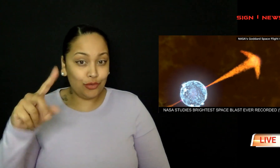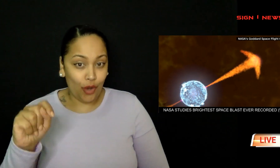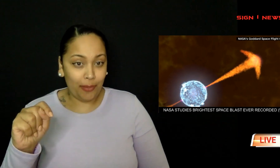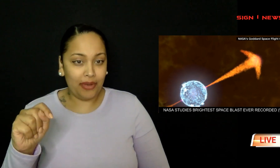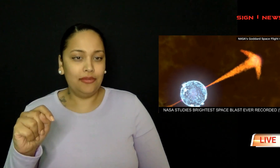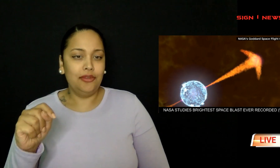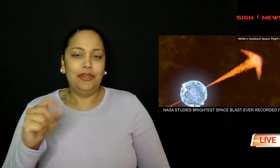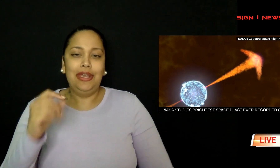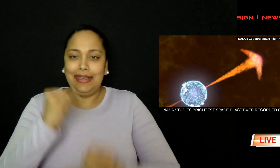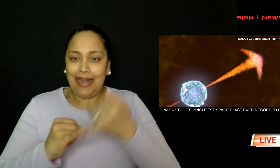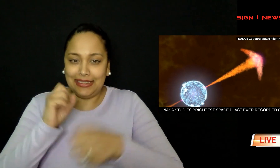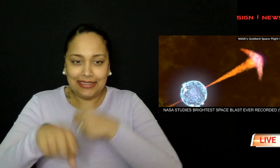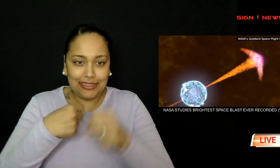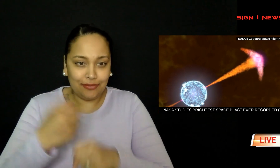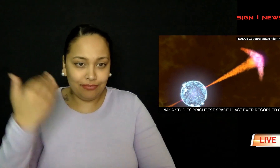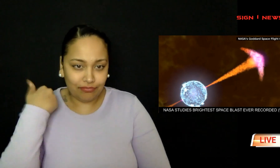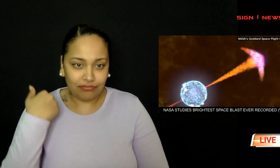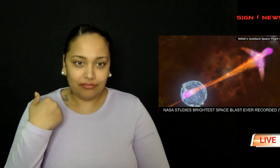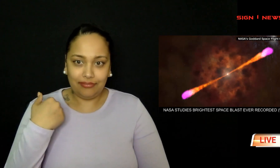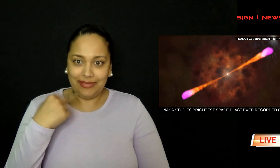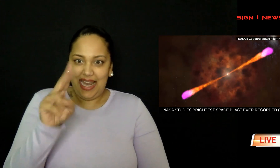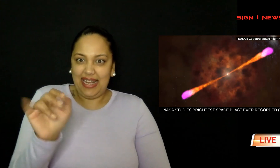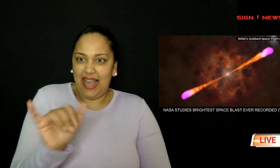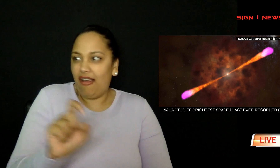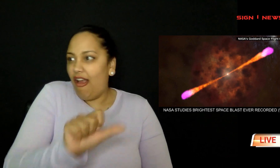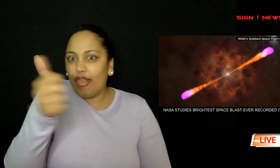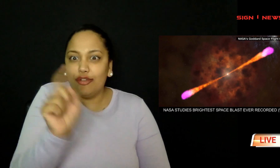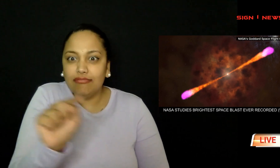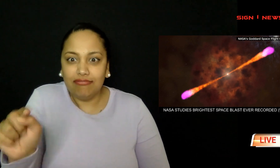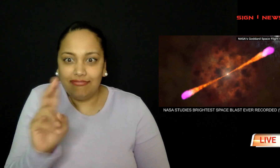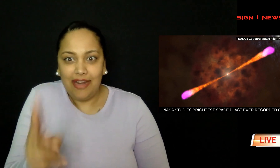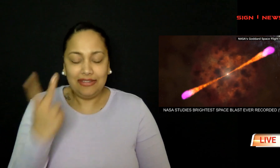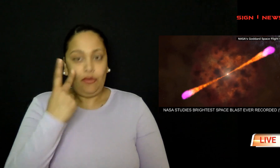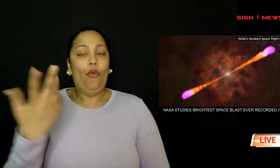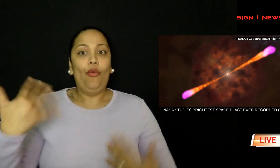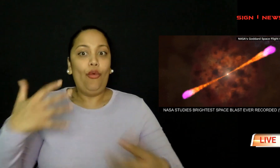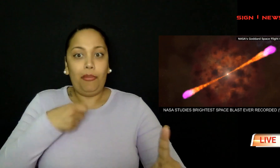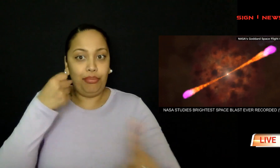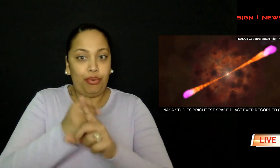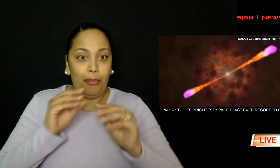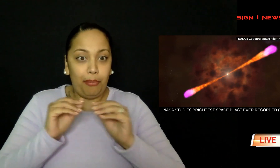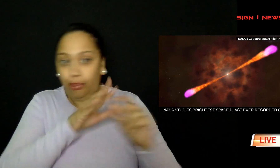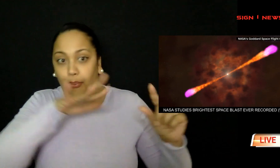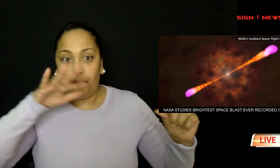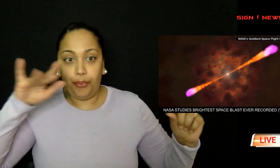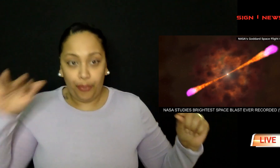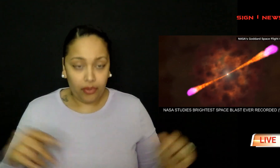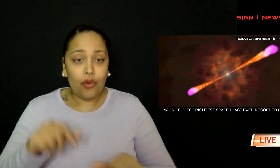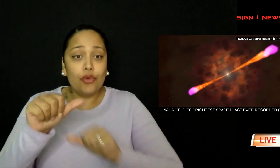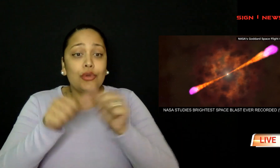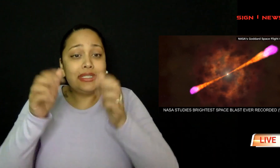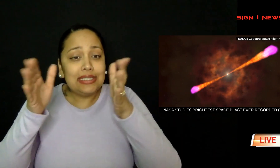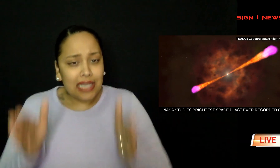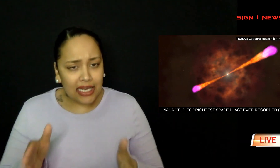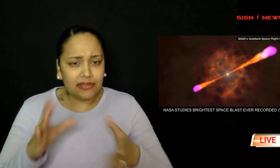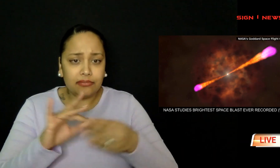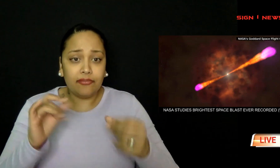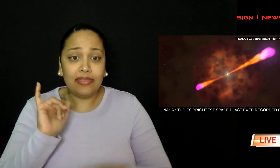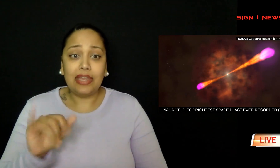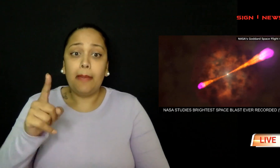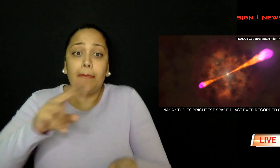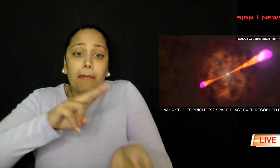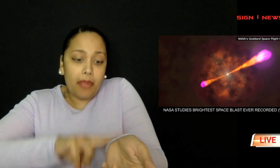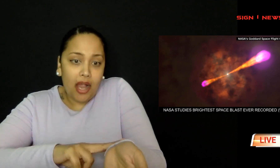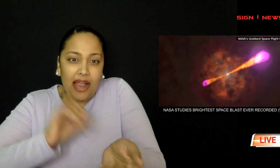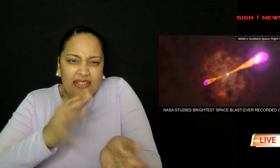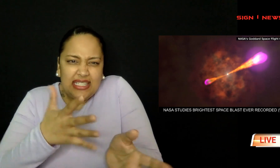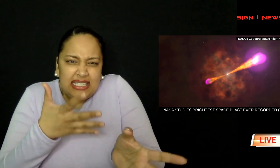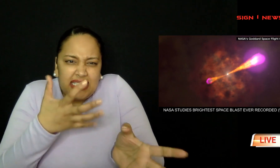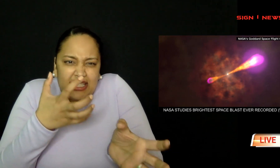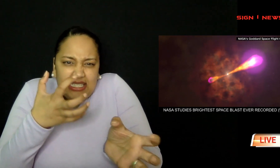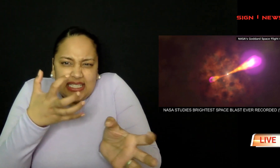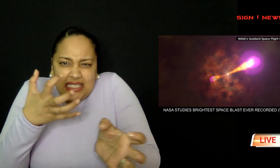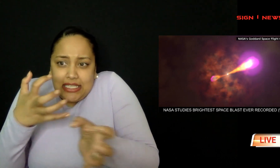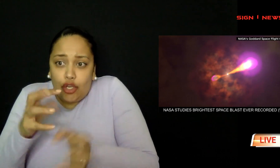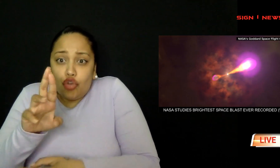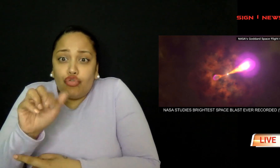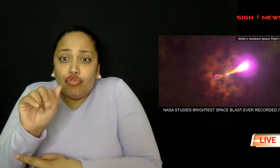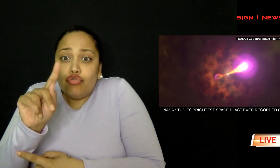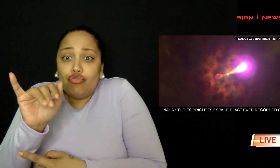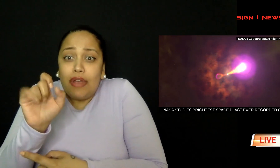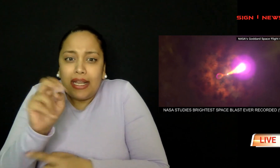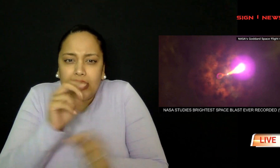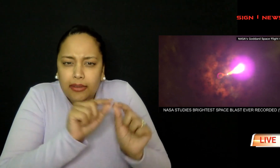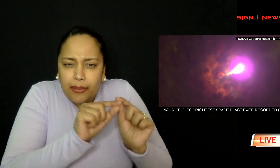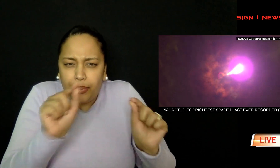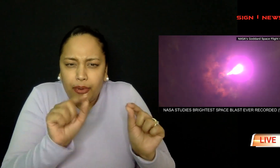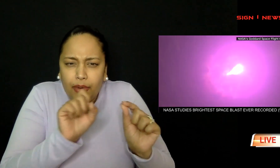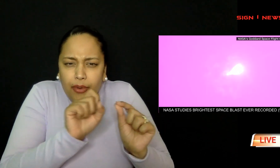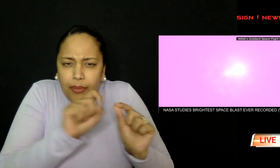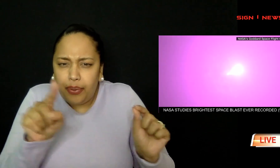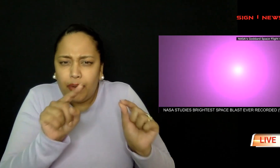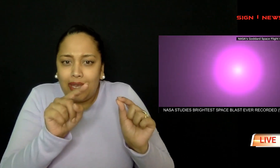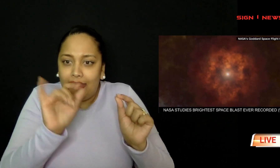unlike any other scientists say the pulse of intense radiation